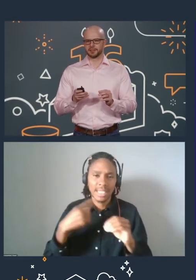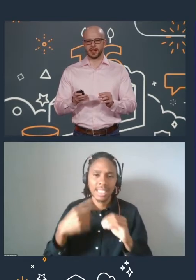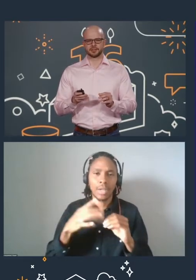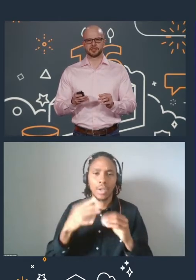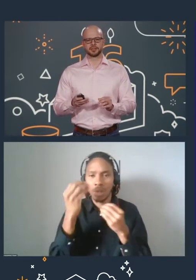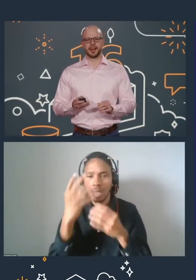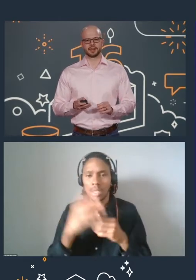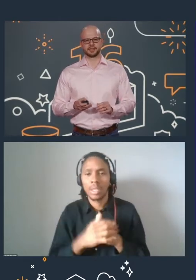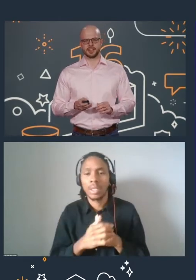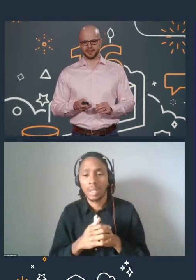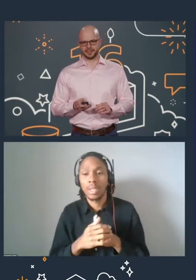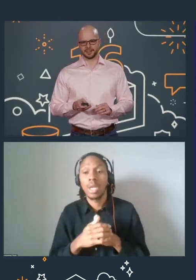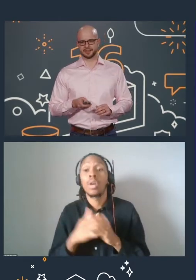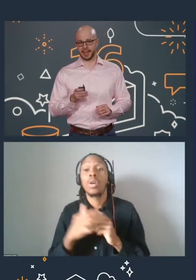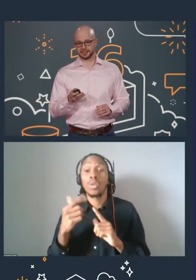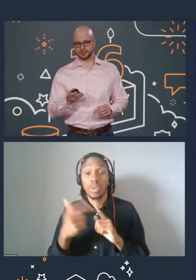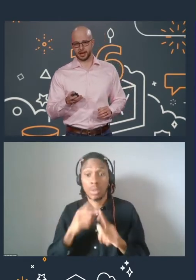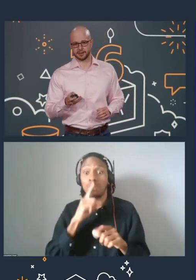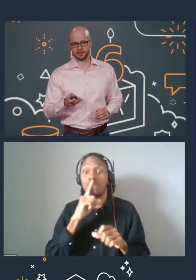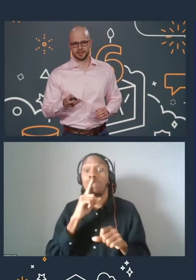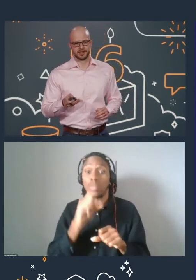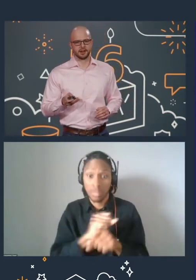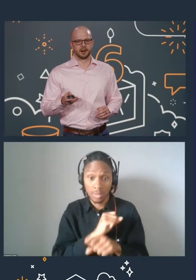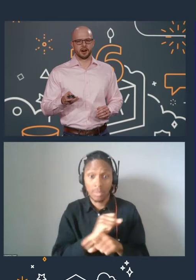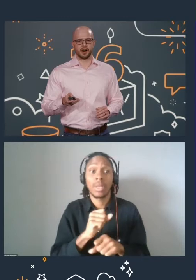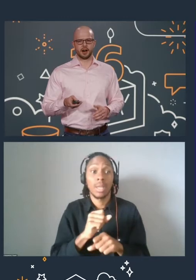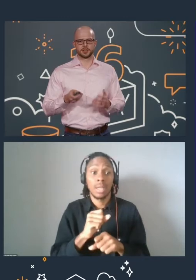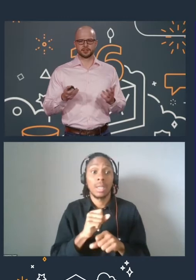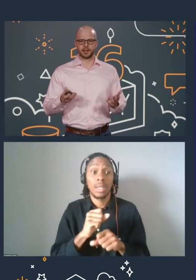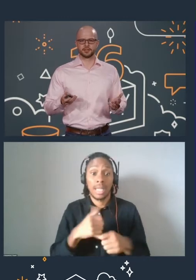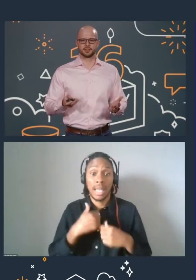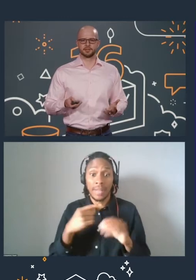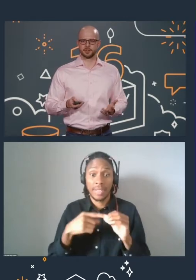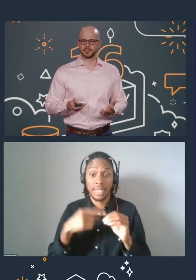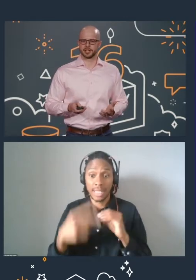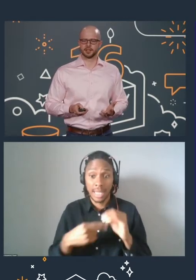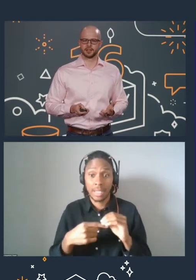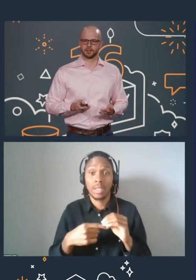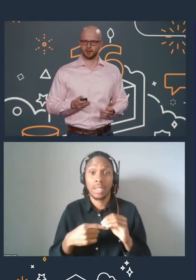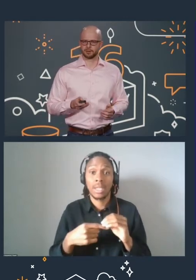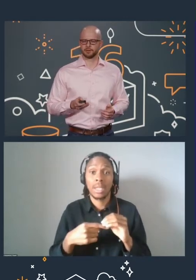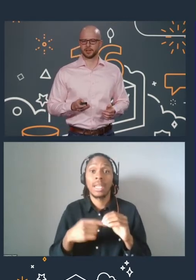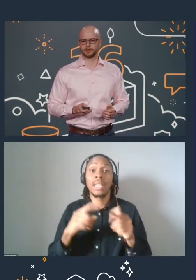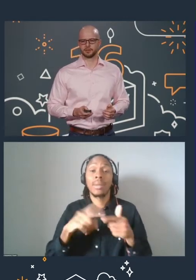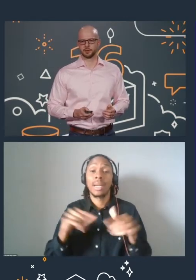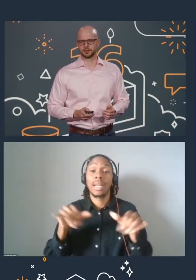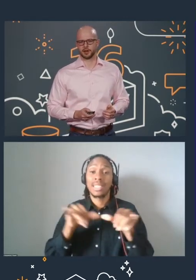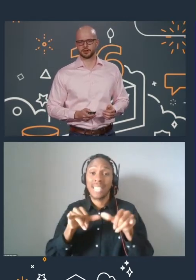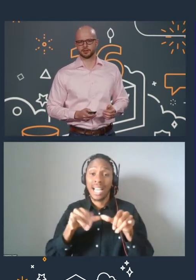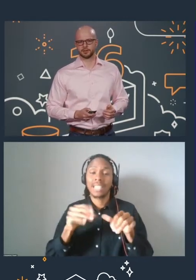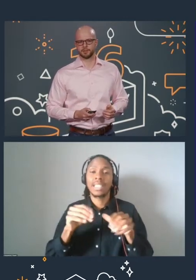to lifecycle the active data is access pattern, object sizes and versioning can also affect your storage costs.